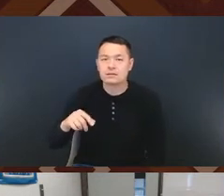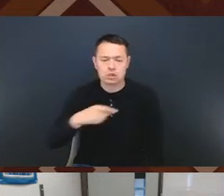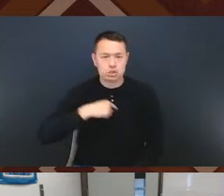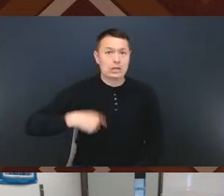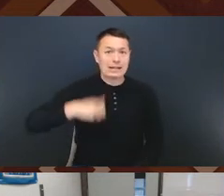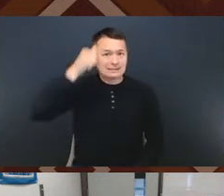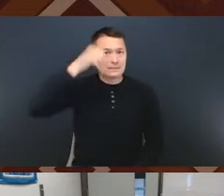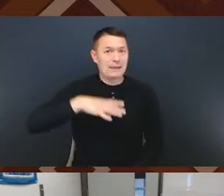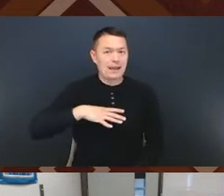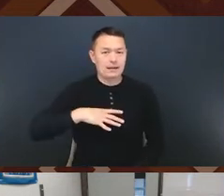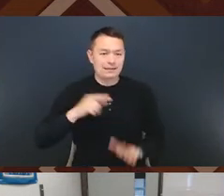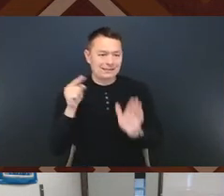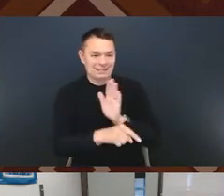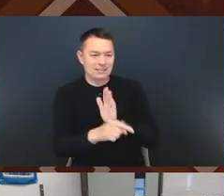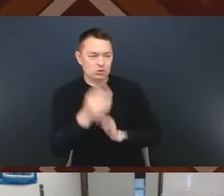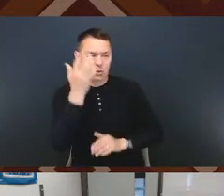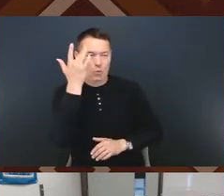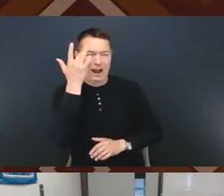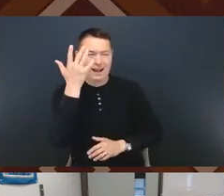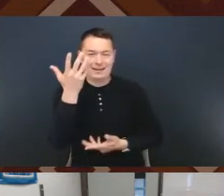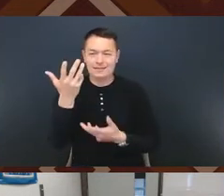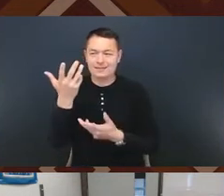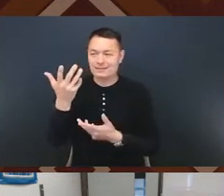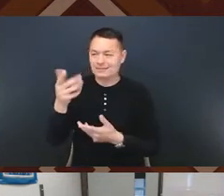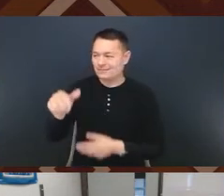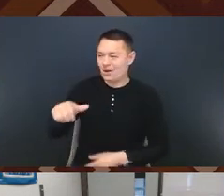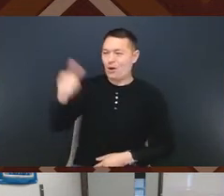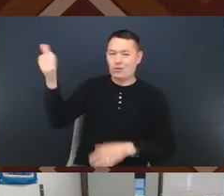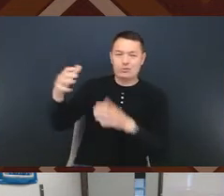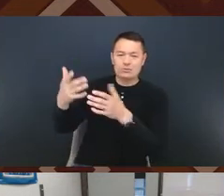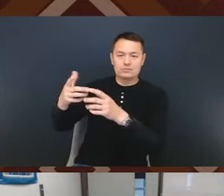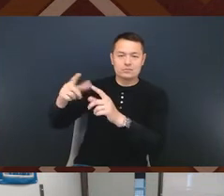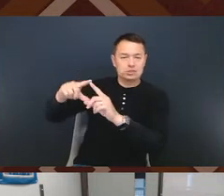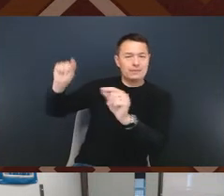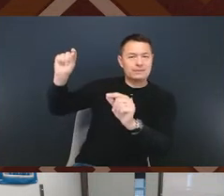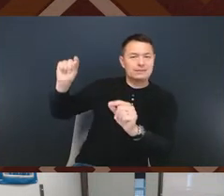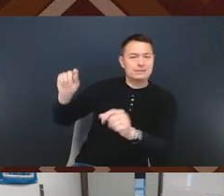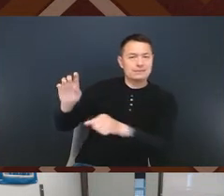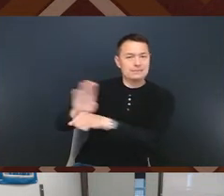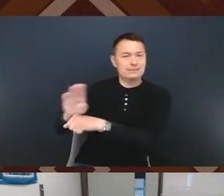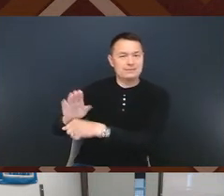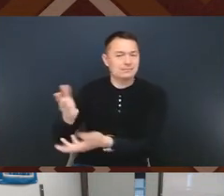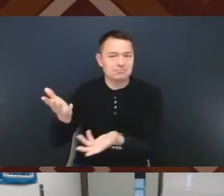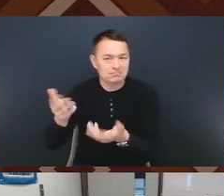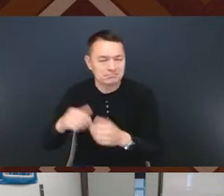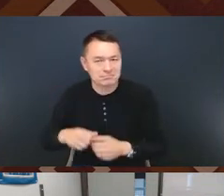that's killed for the actions of of Japanese. Right. Or we see